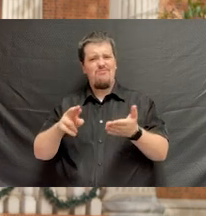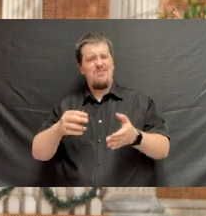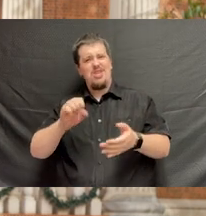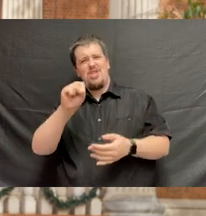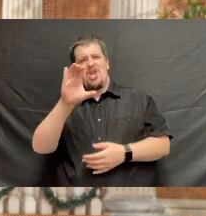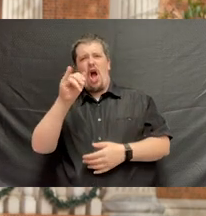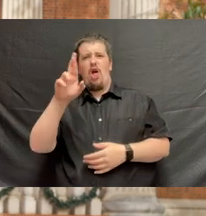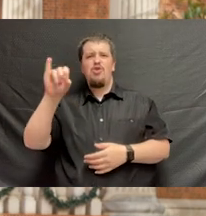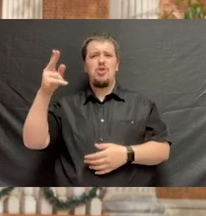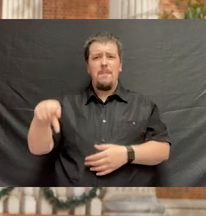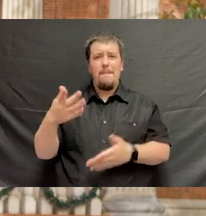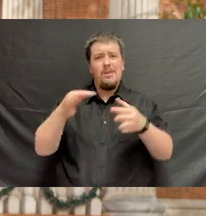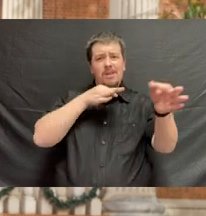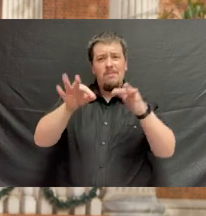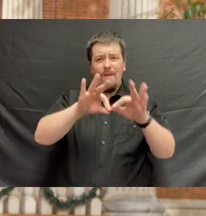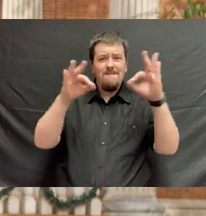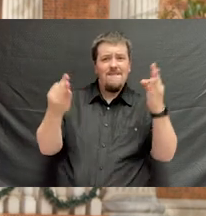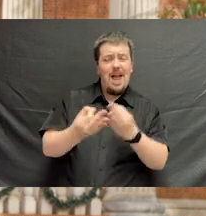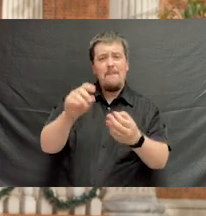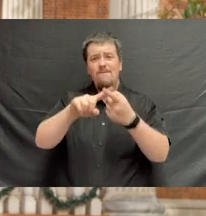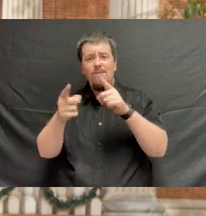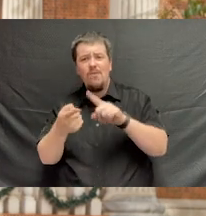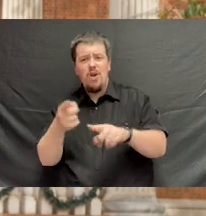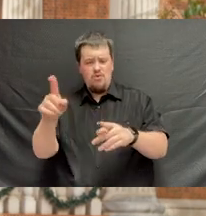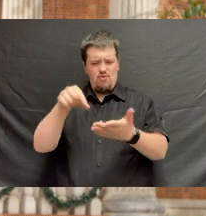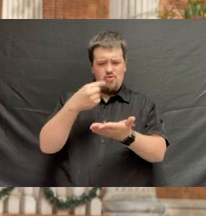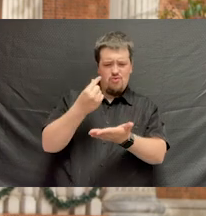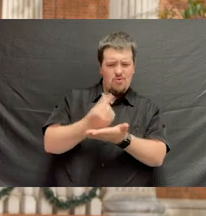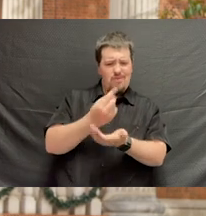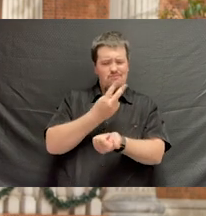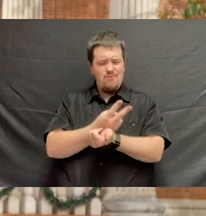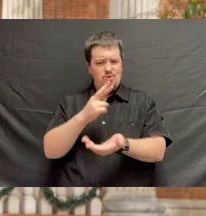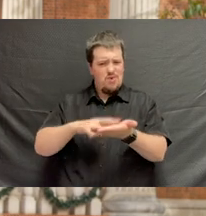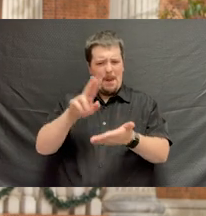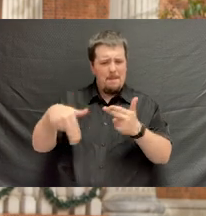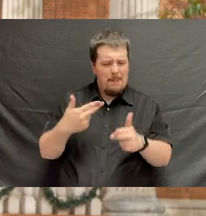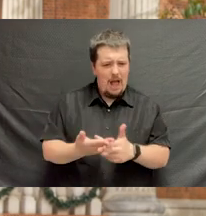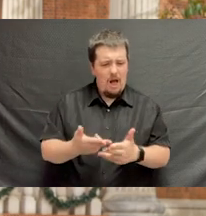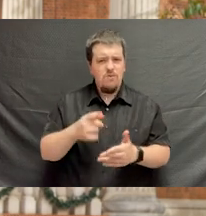and maybe you've had to explain to your family and friends what your graduate research has been about.